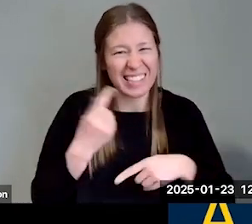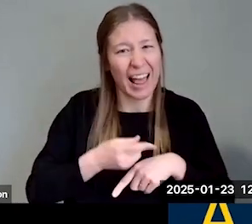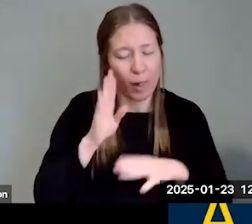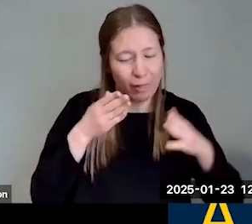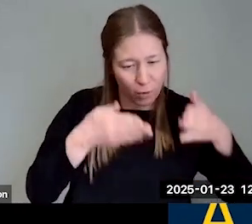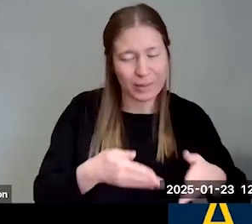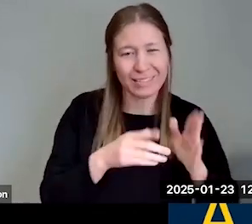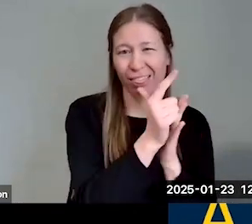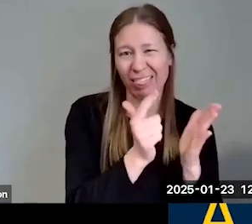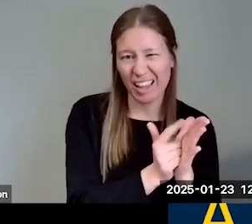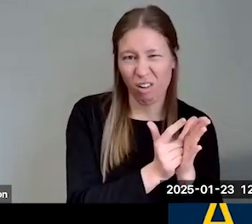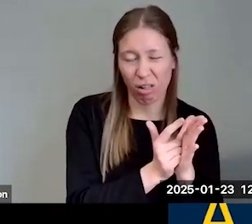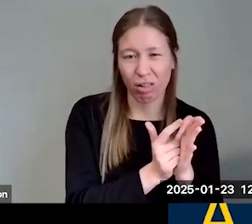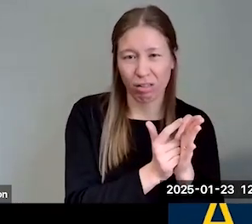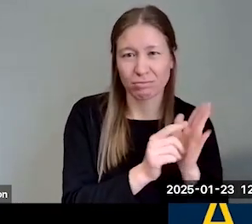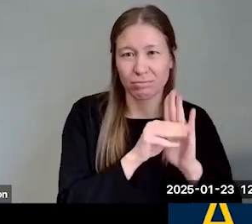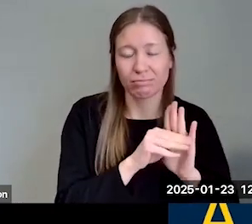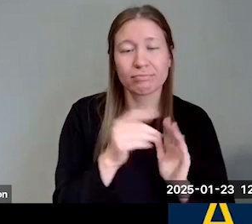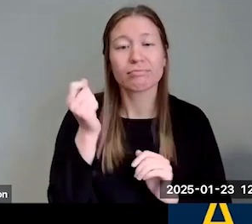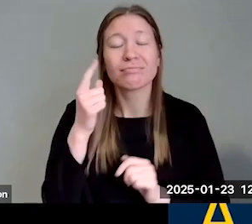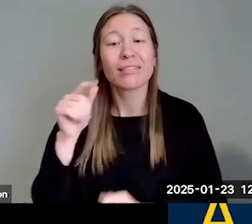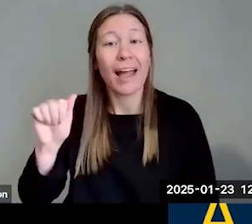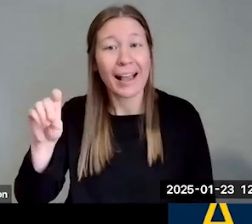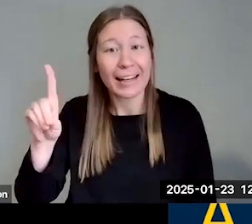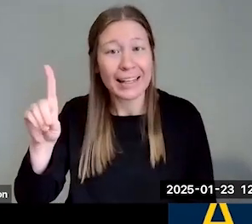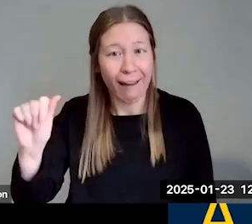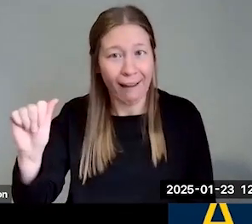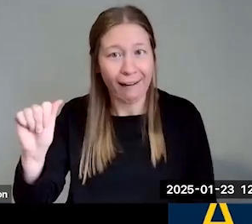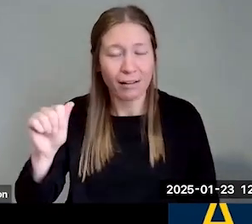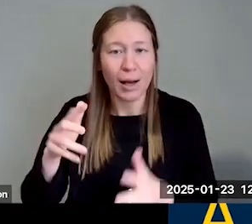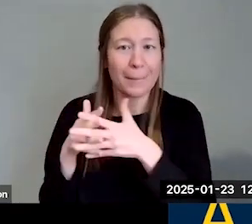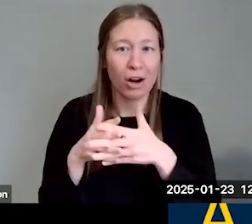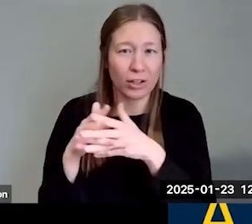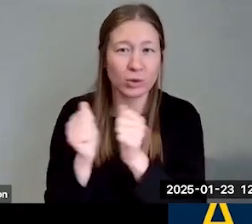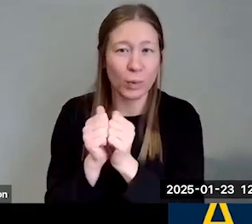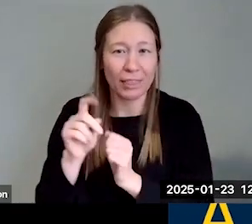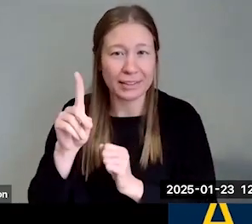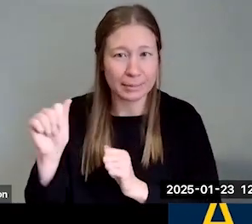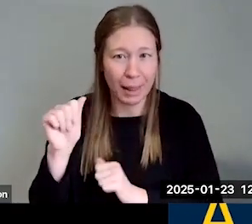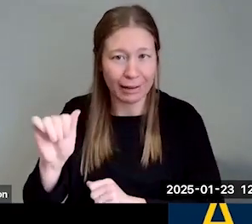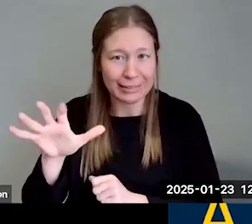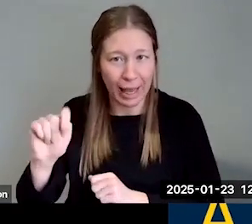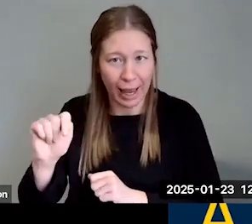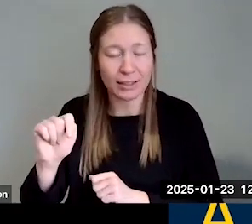because the ADA, or the Americans with Disabilities Act, is the foundation of all disability inclusion work